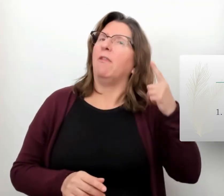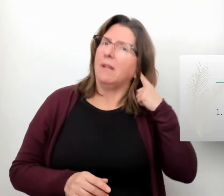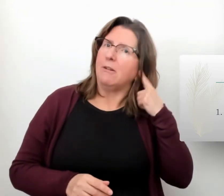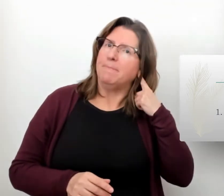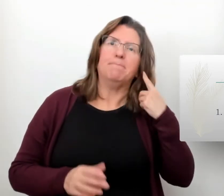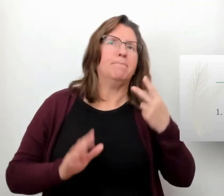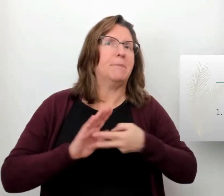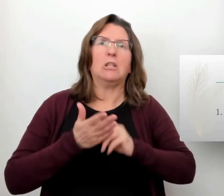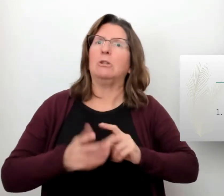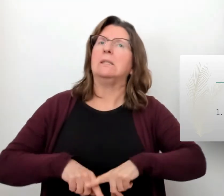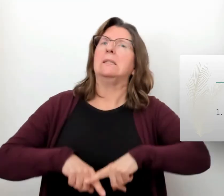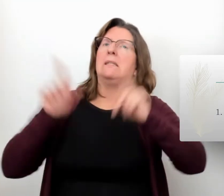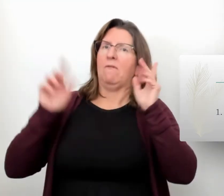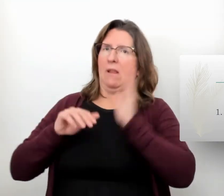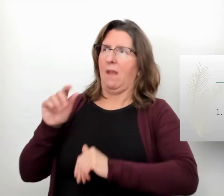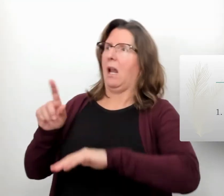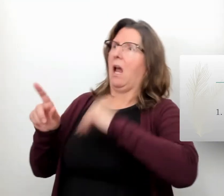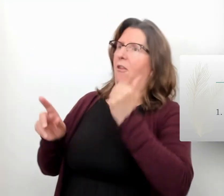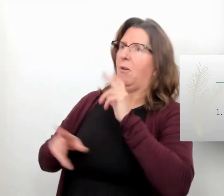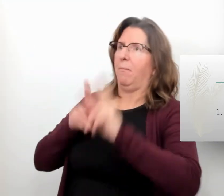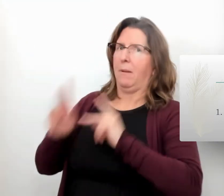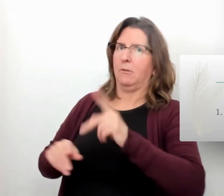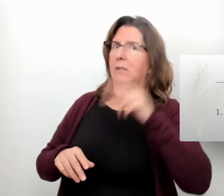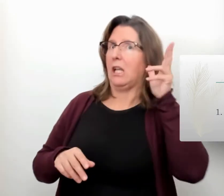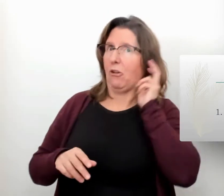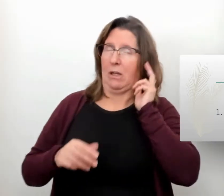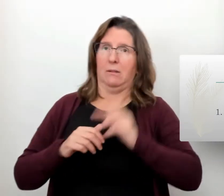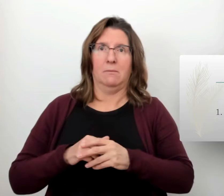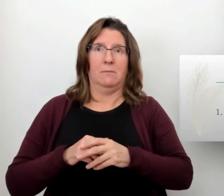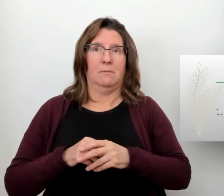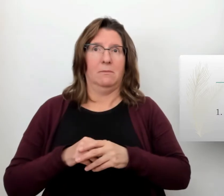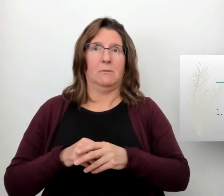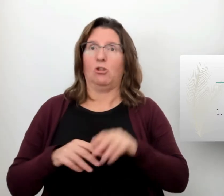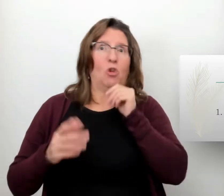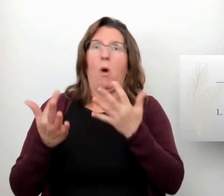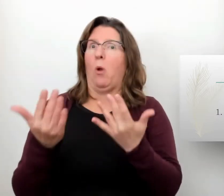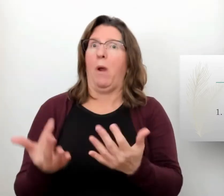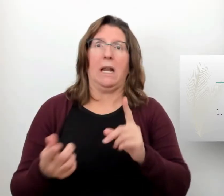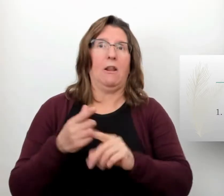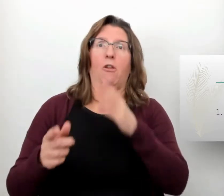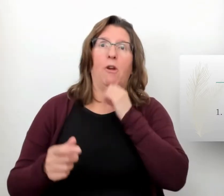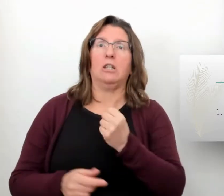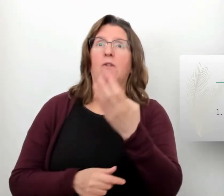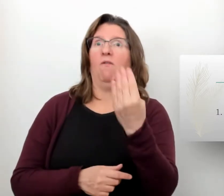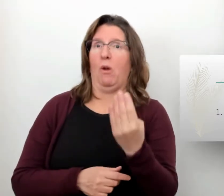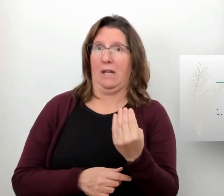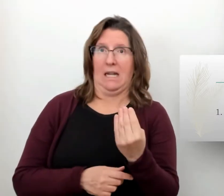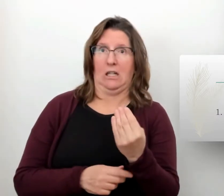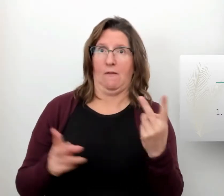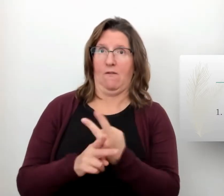If they had been taught the truth then they could have accepted themselves, and may have developed a positive deaf identity.